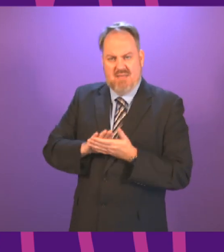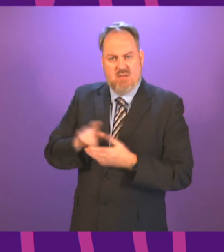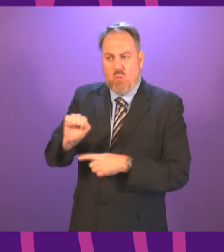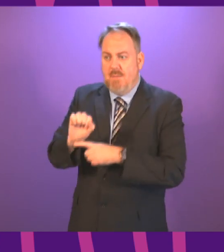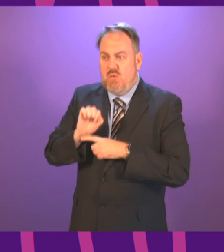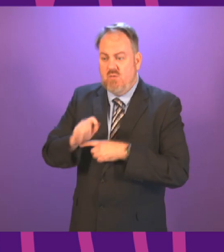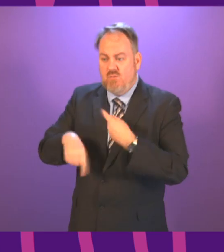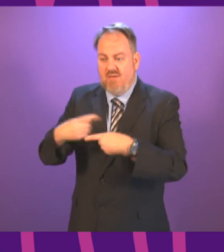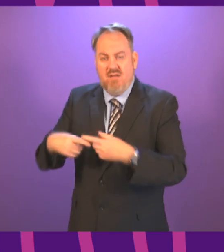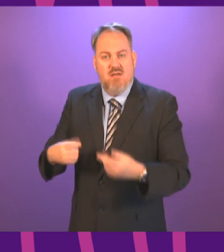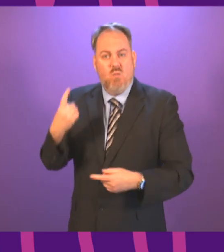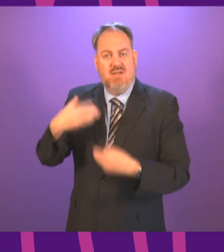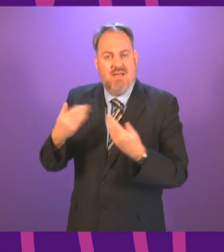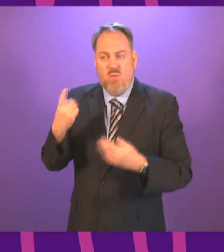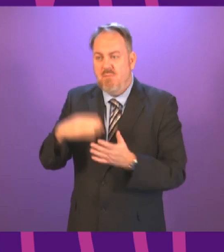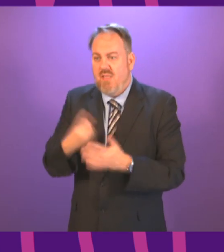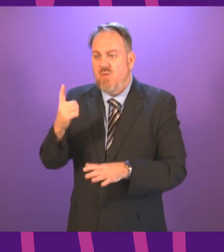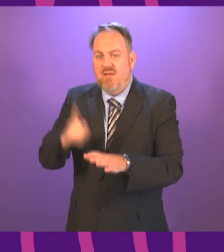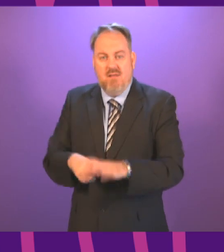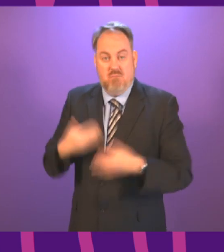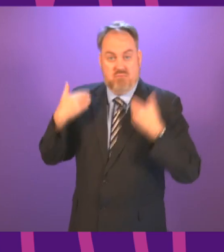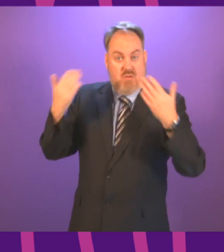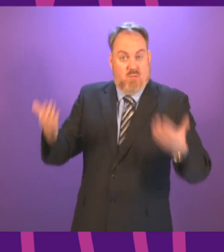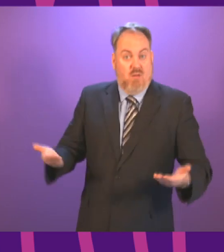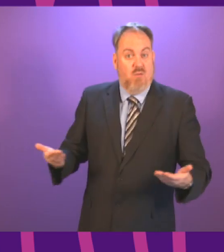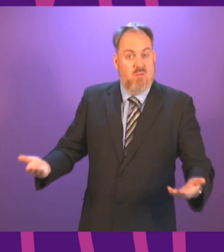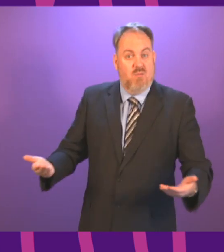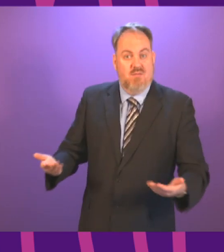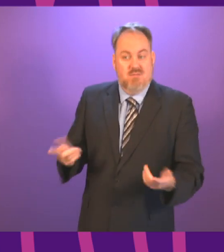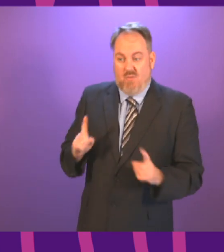it mean that they are immune for a day, a week, a month, a year or not at all? That